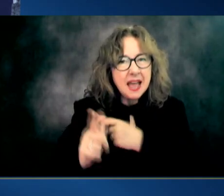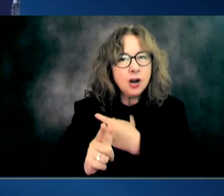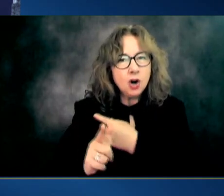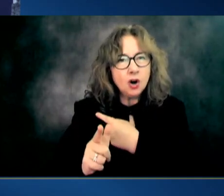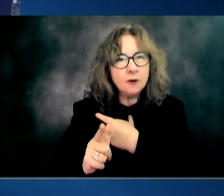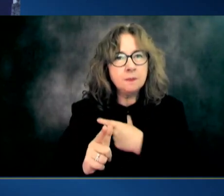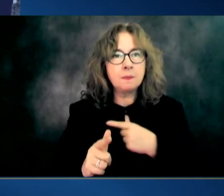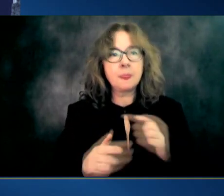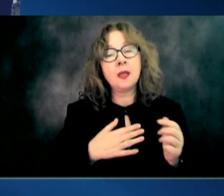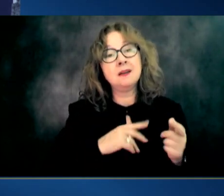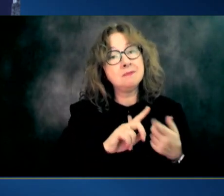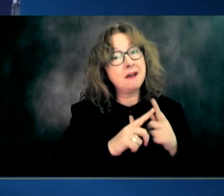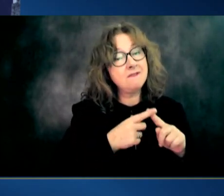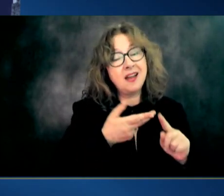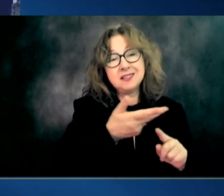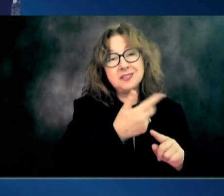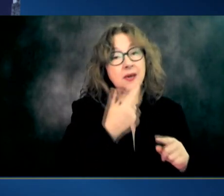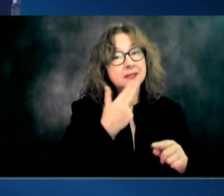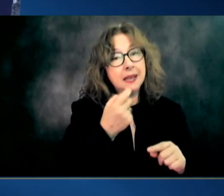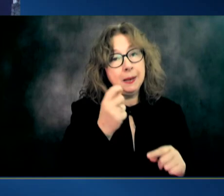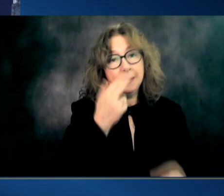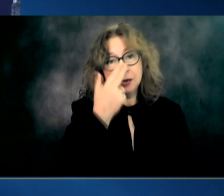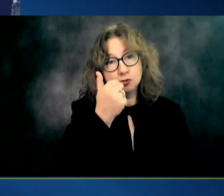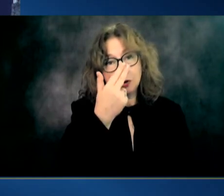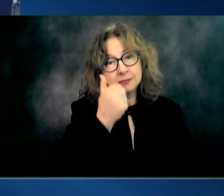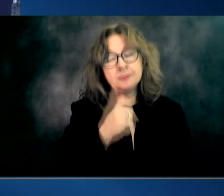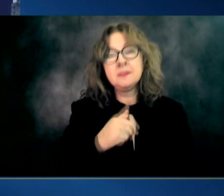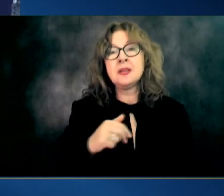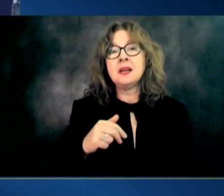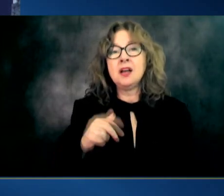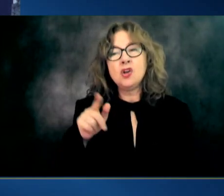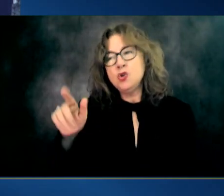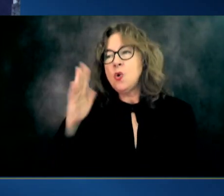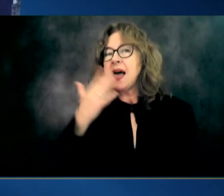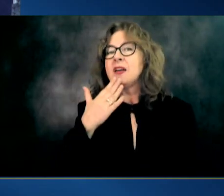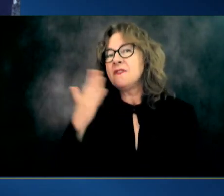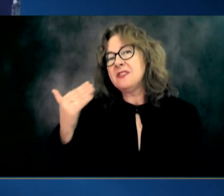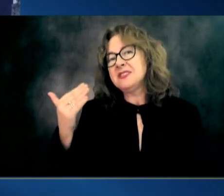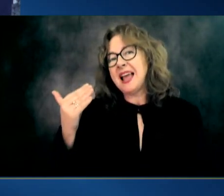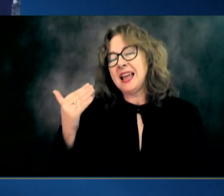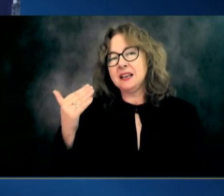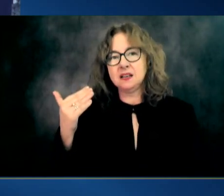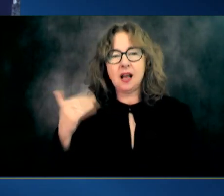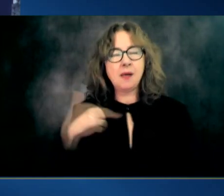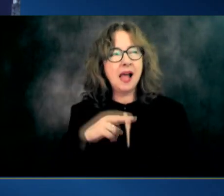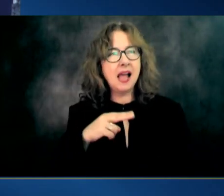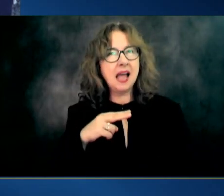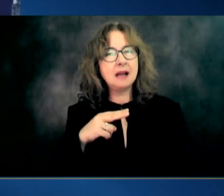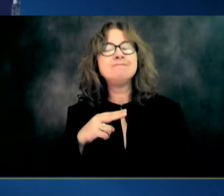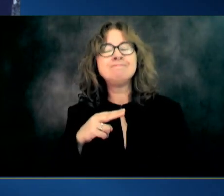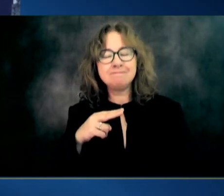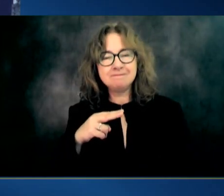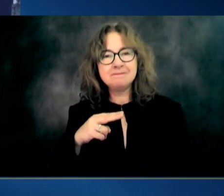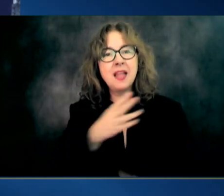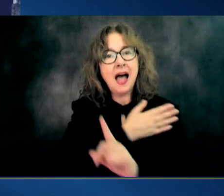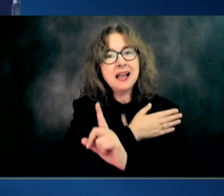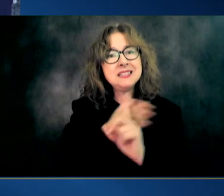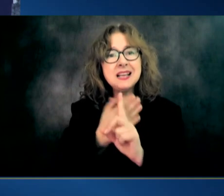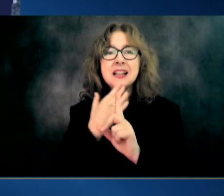old. Because in many ways, my life pretransplant was so disrupted that it only feels like I really